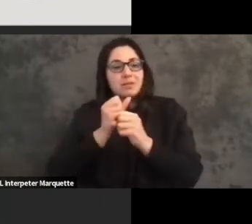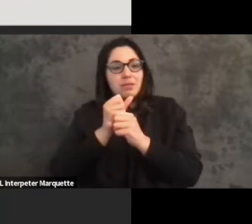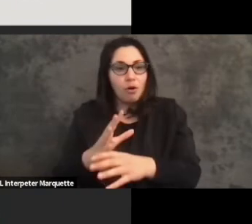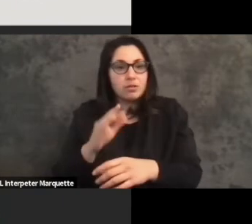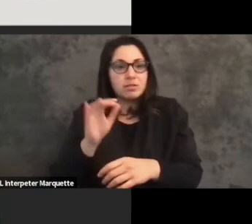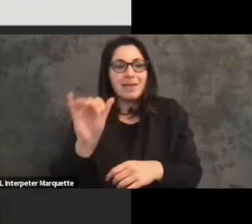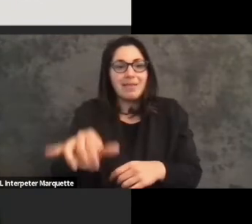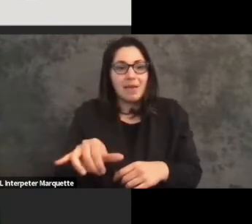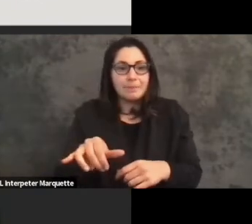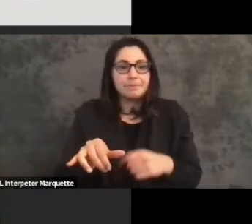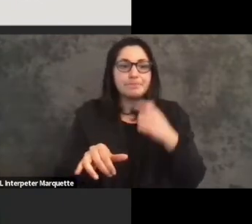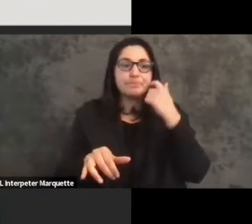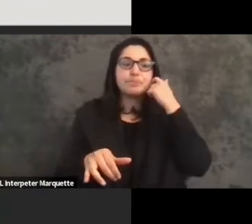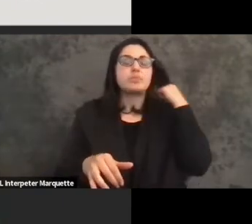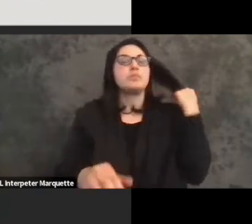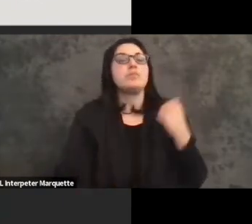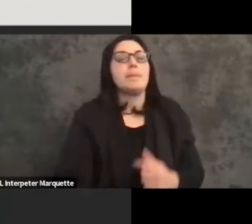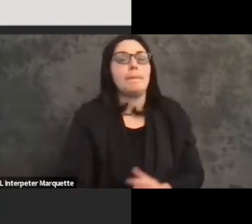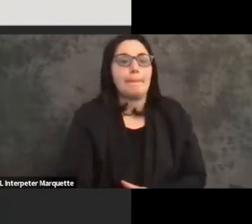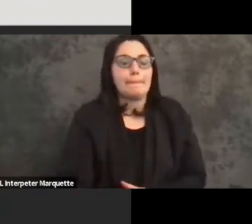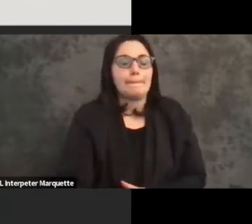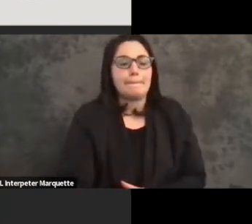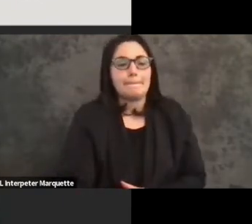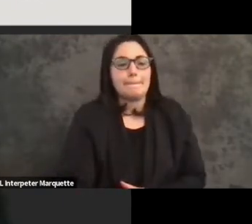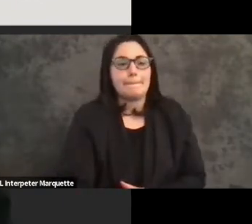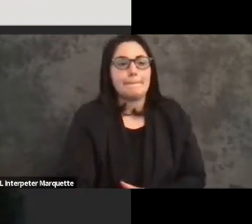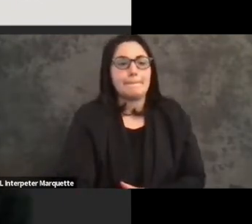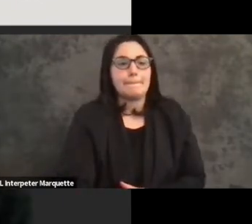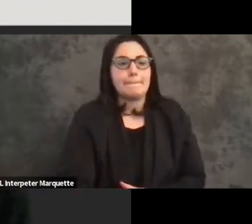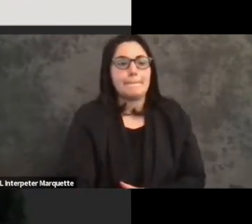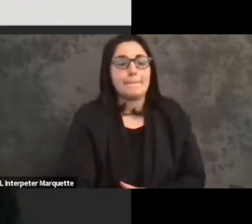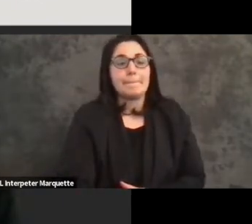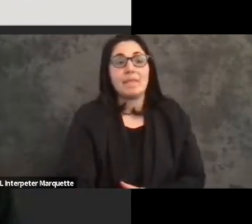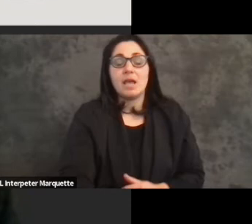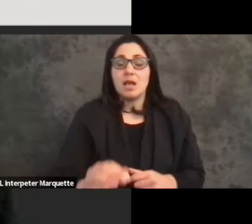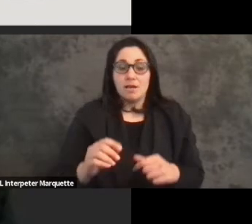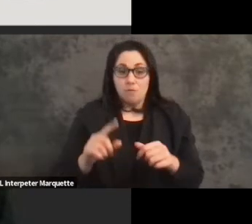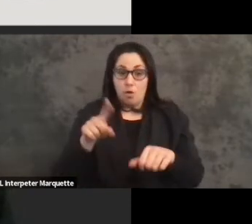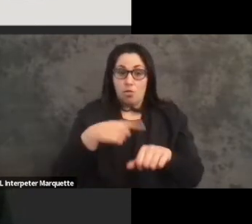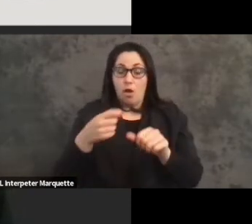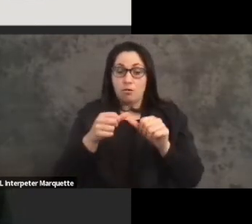robust immune response causing Long COVID. Also, it is possible there is an over exuberant